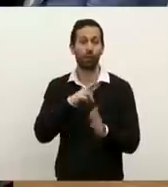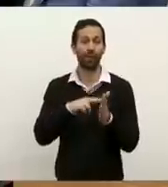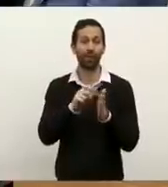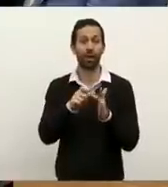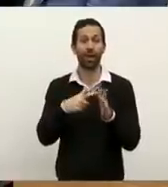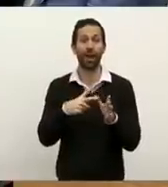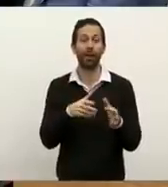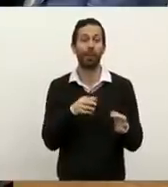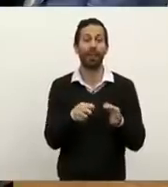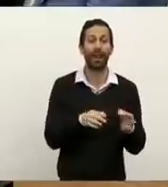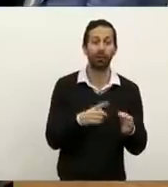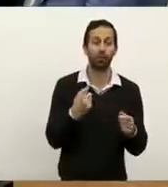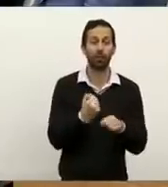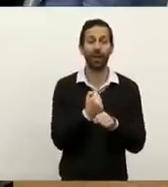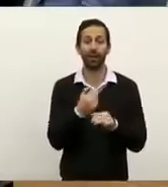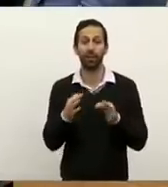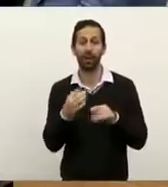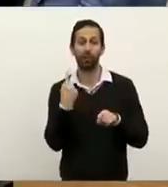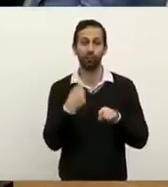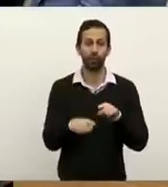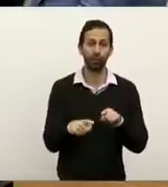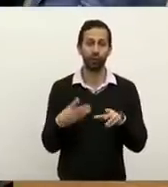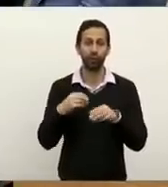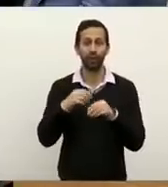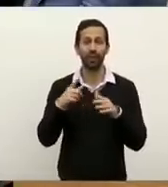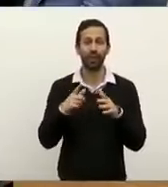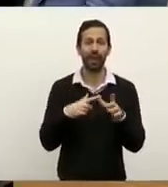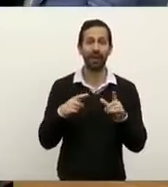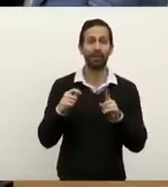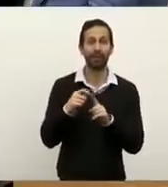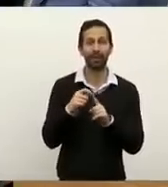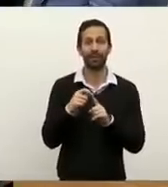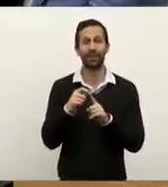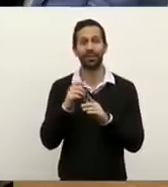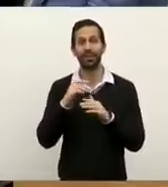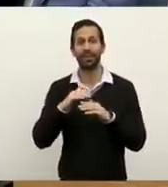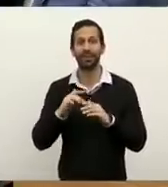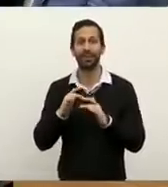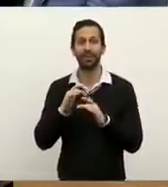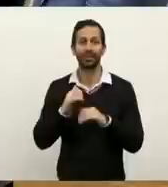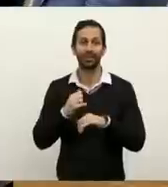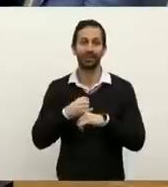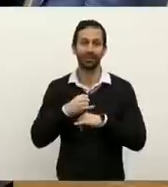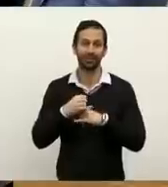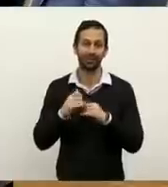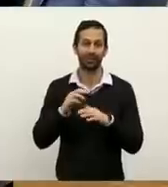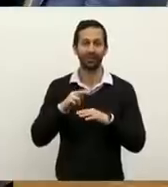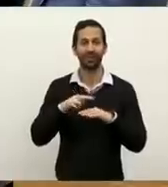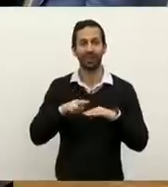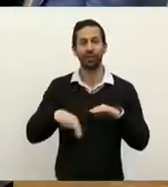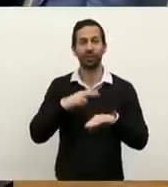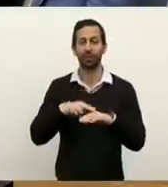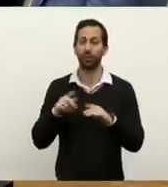We make plan approvals including AT nationally. Also on the panel is Dr Lloyd Walker.